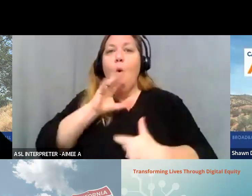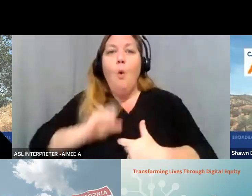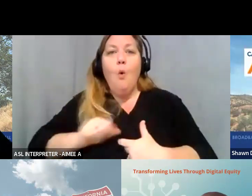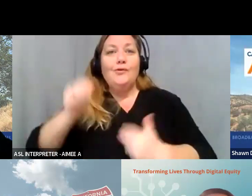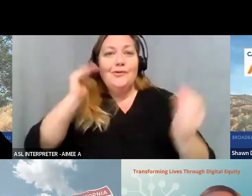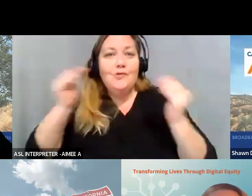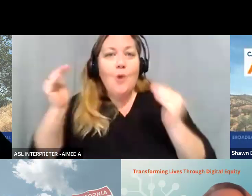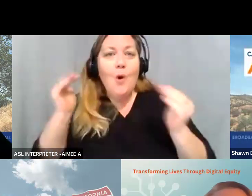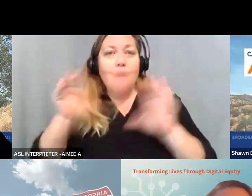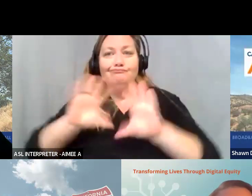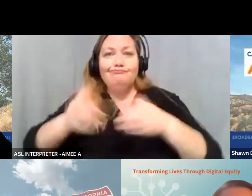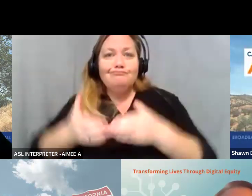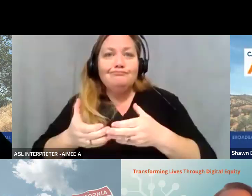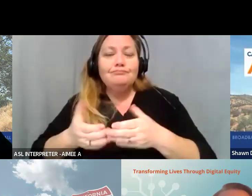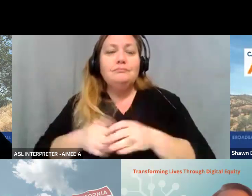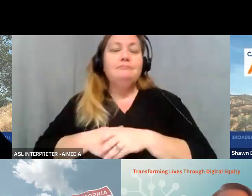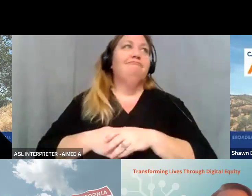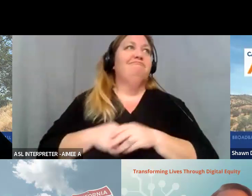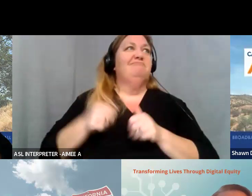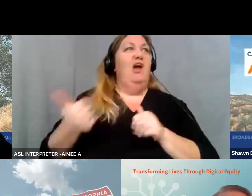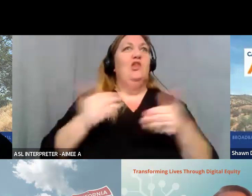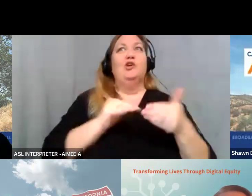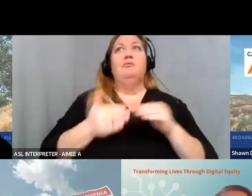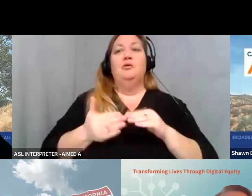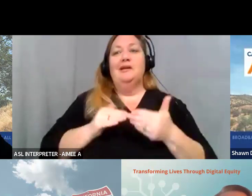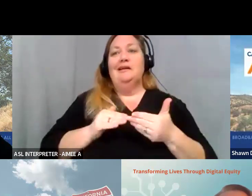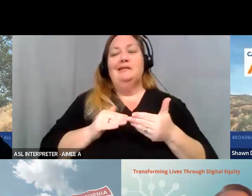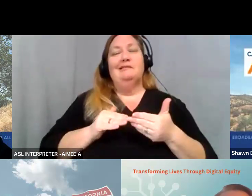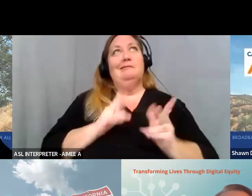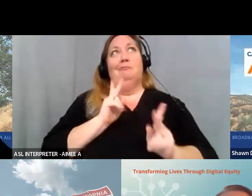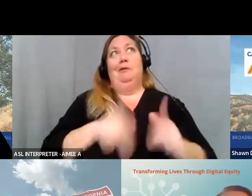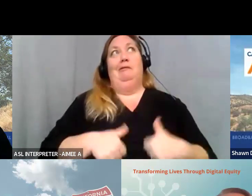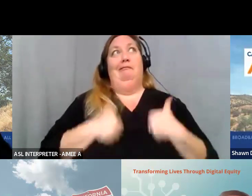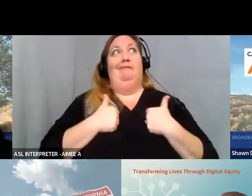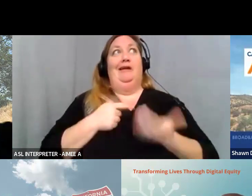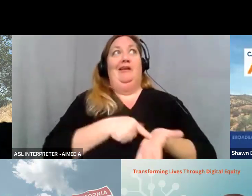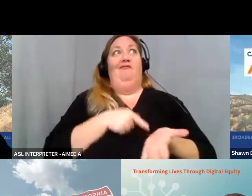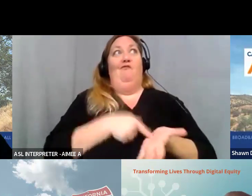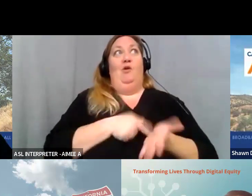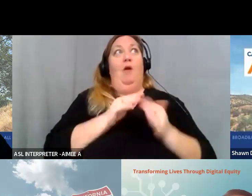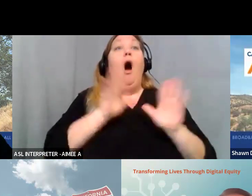and other communities. people living in affordable housing. That's the other one. It's some